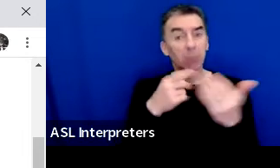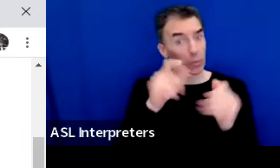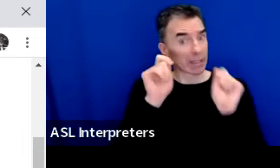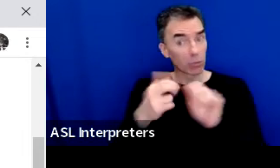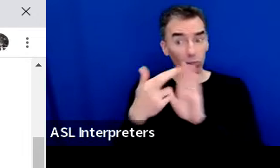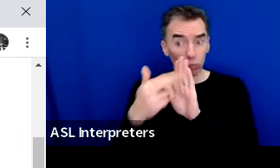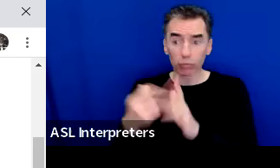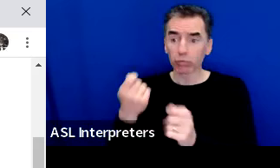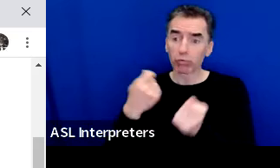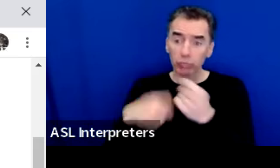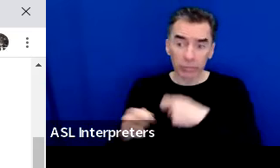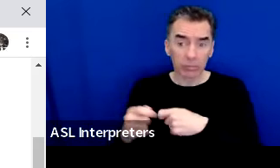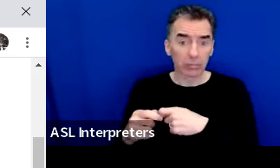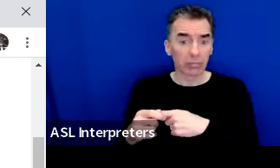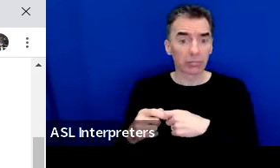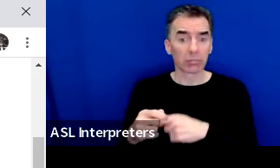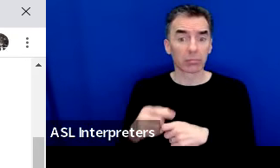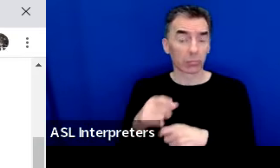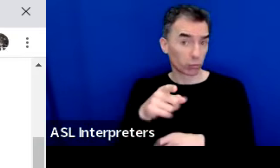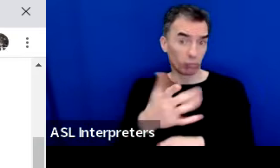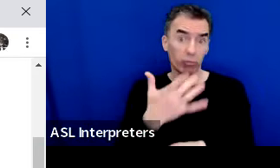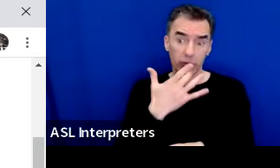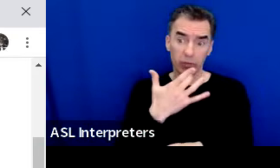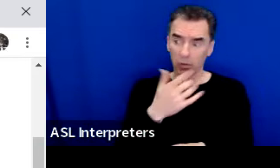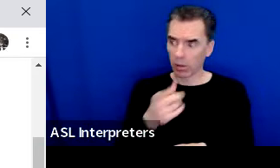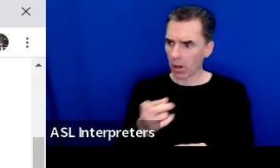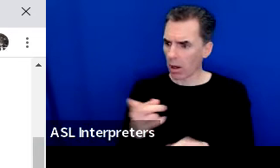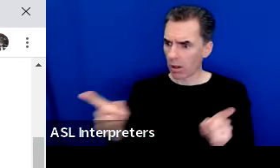You know, you can want it to be exact if you want. Although that would be a bad idea and stuff that you could do that.